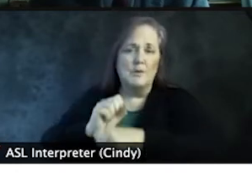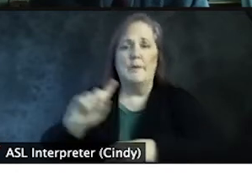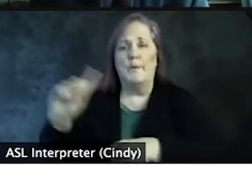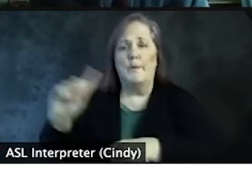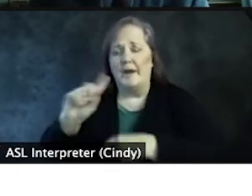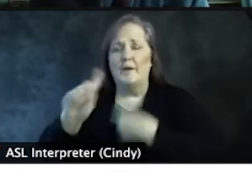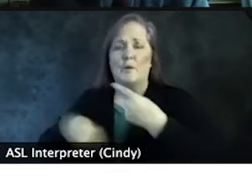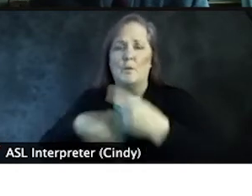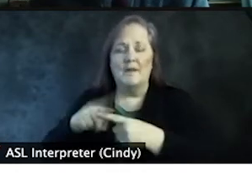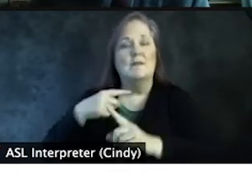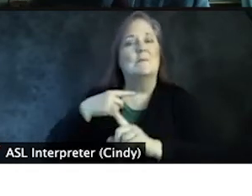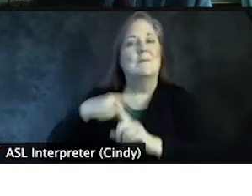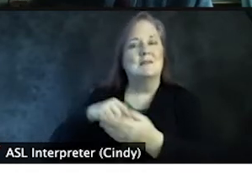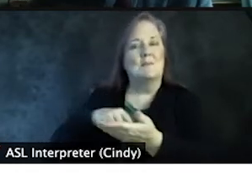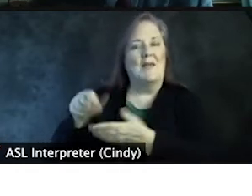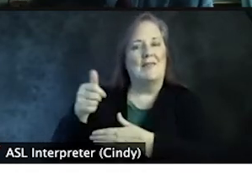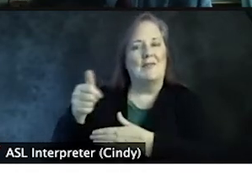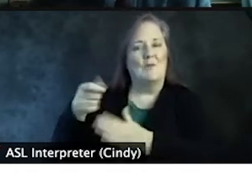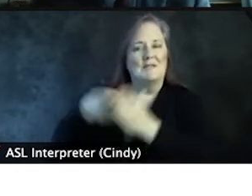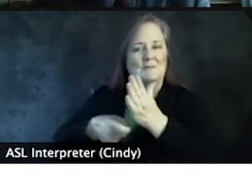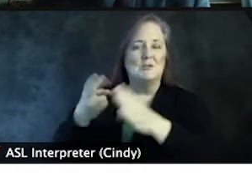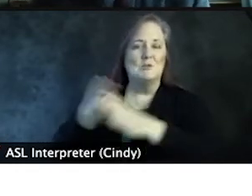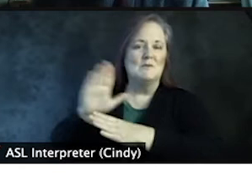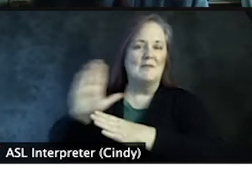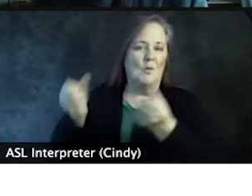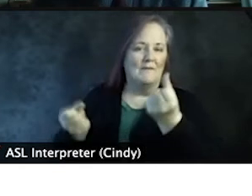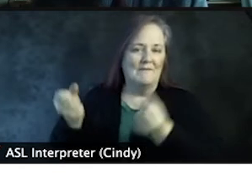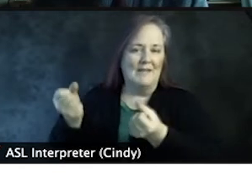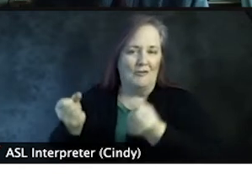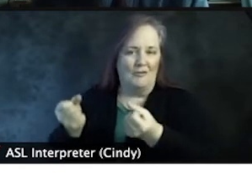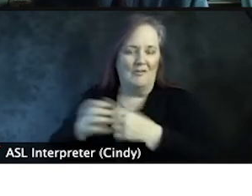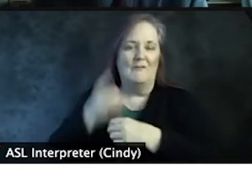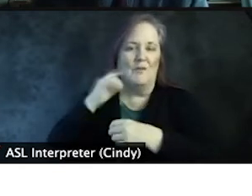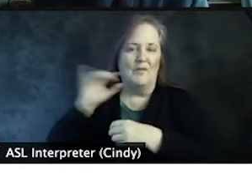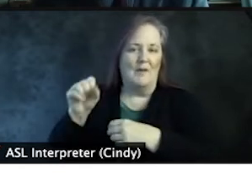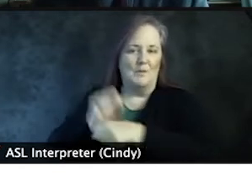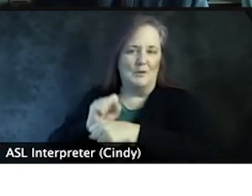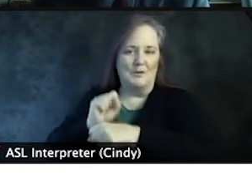The proposition would also provide drivers certain benefits including an earnings minimum, a health insurance stipend